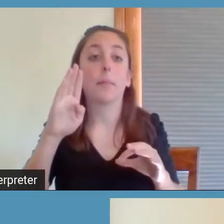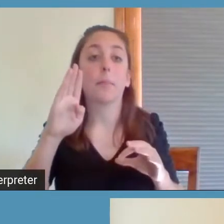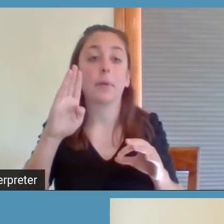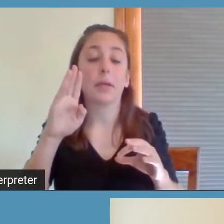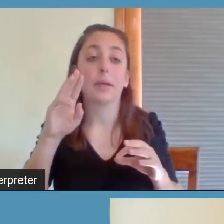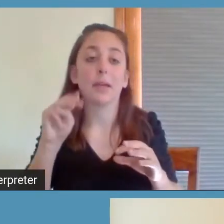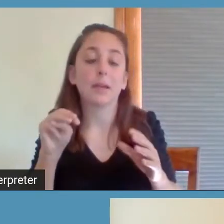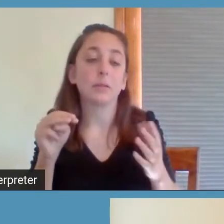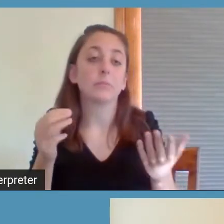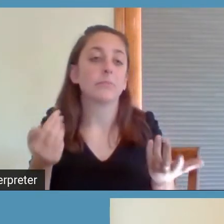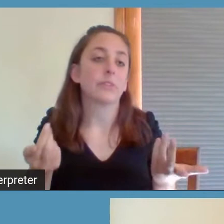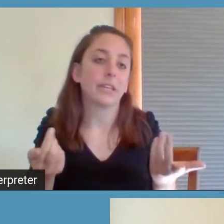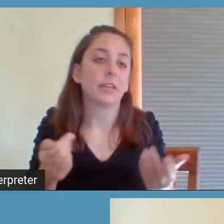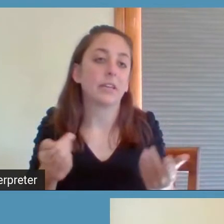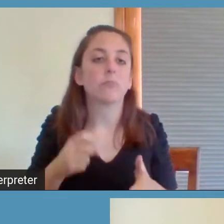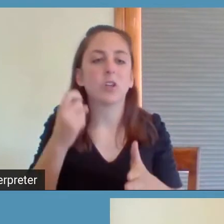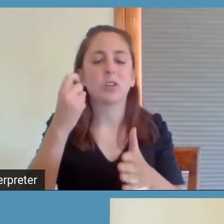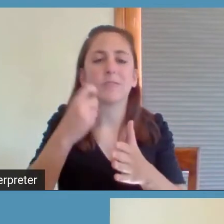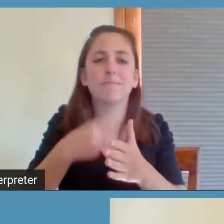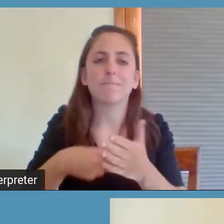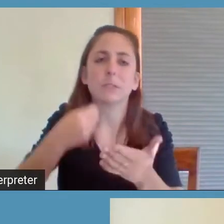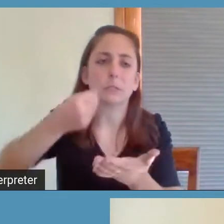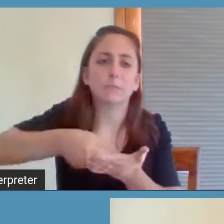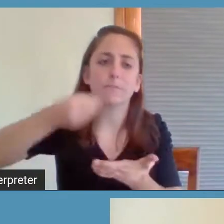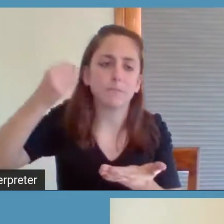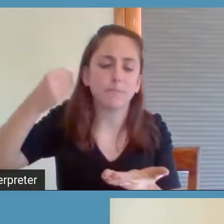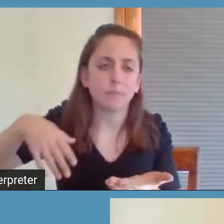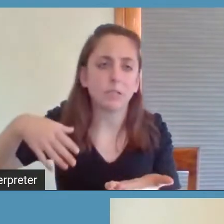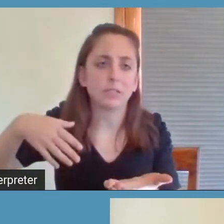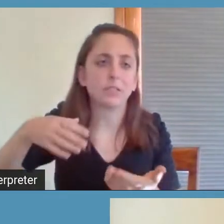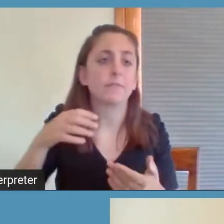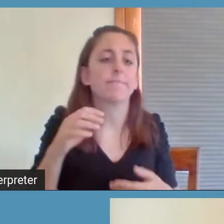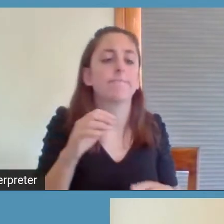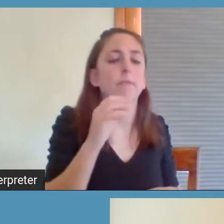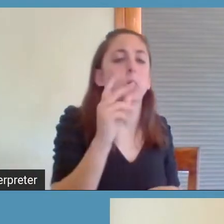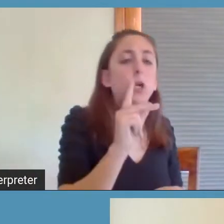similar to it's not you know cheap um saying what comes matrix so it's very cost prohibitive